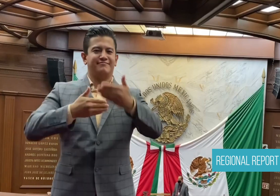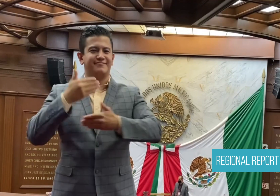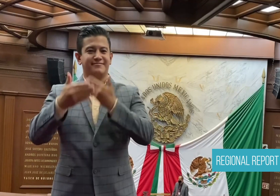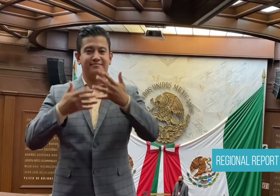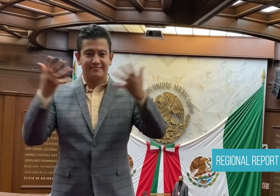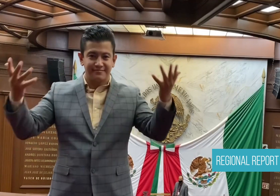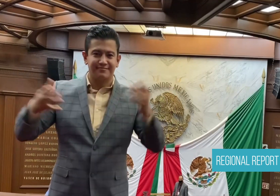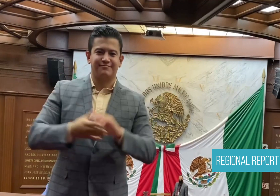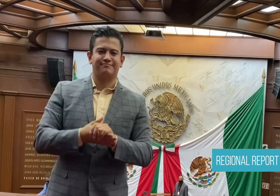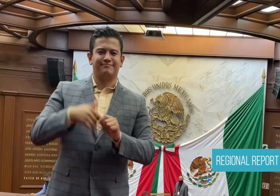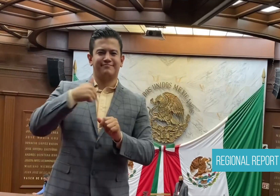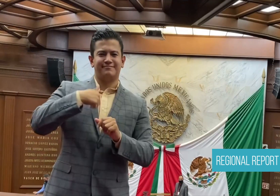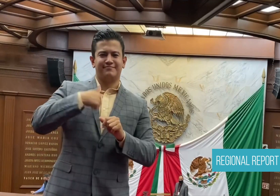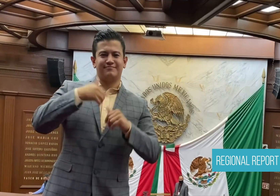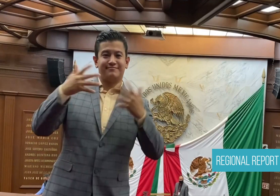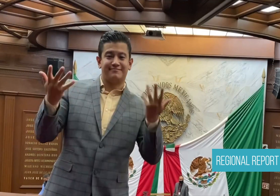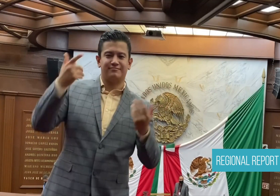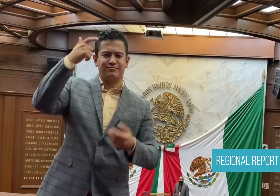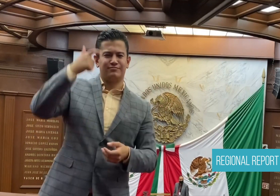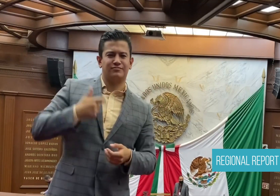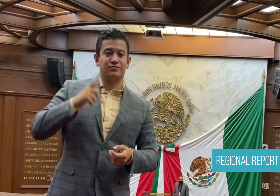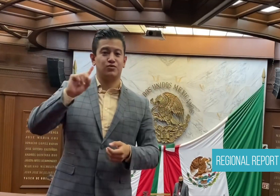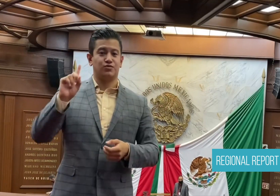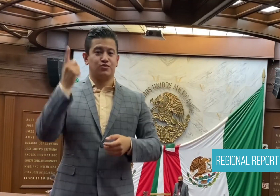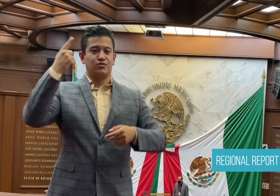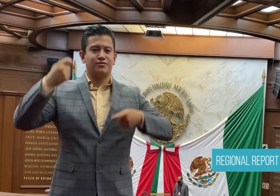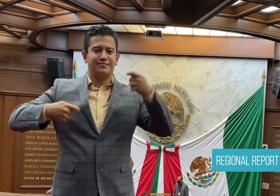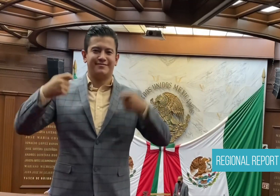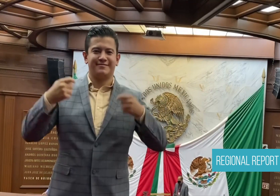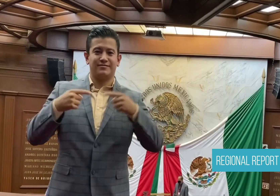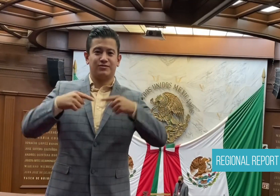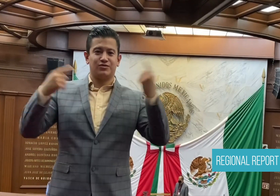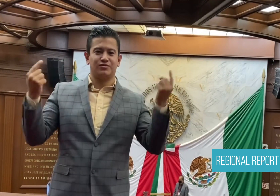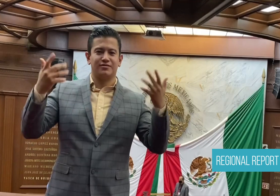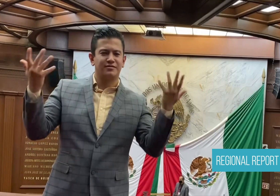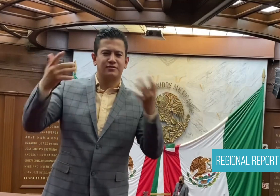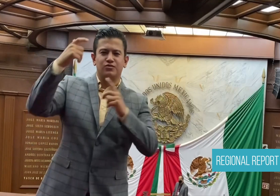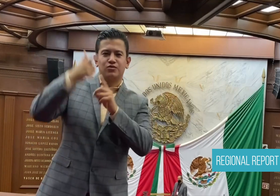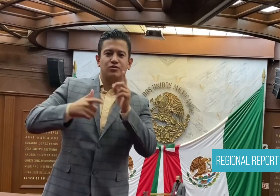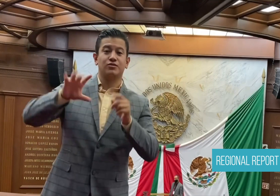in continuing our fight. I am the first Deaf member